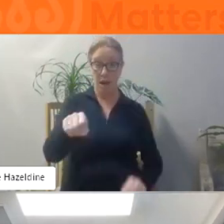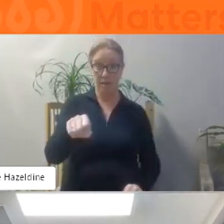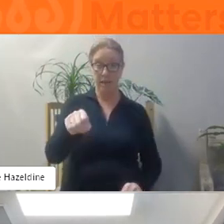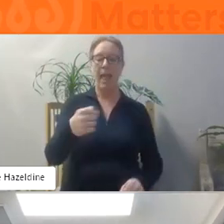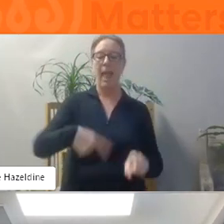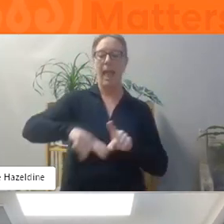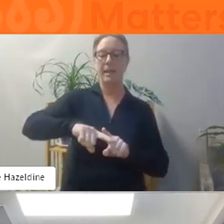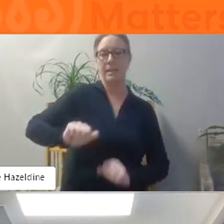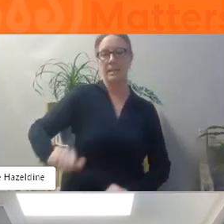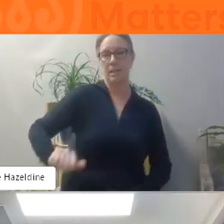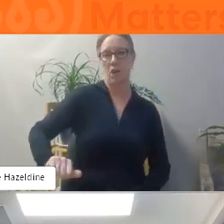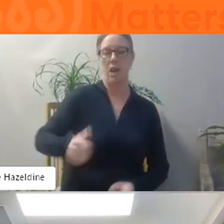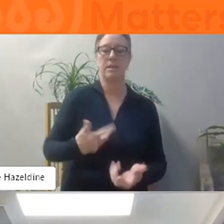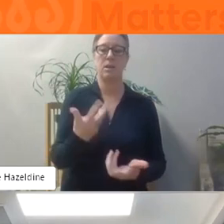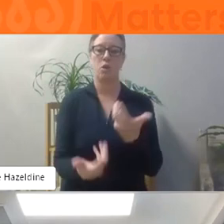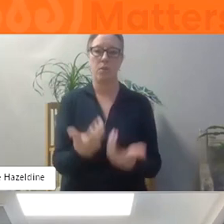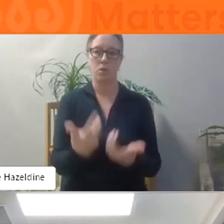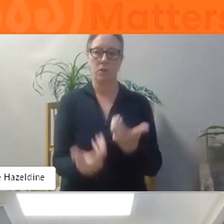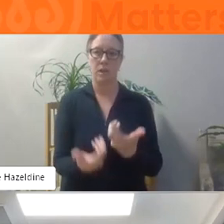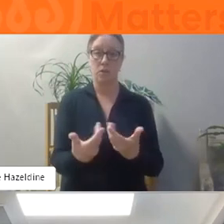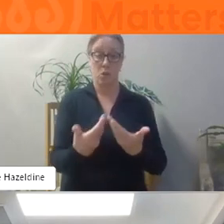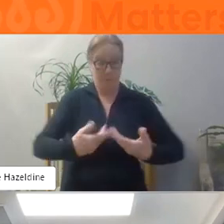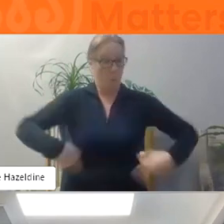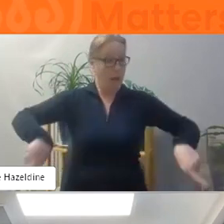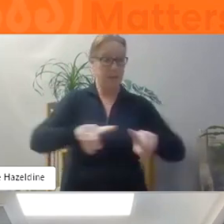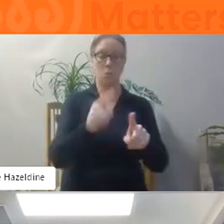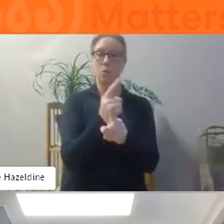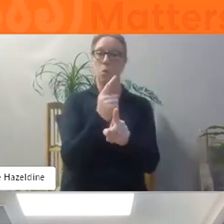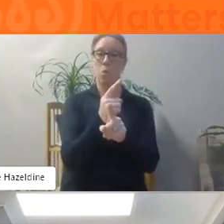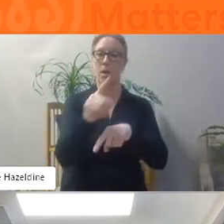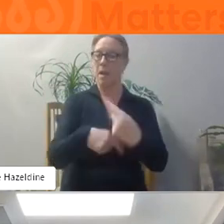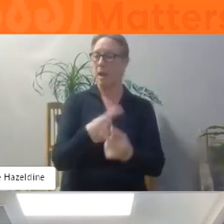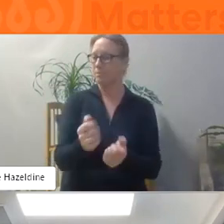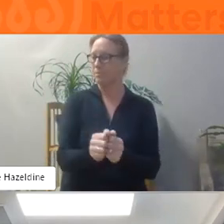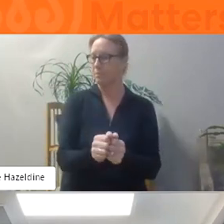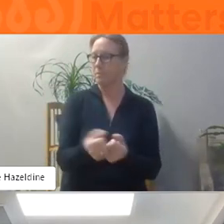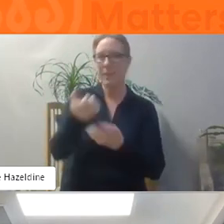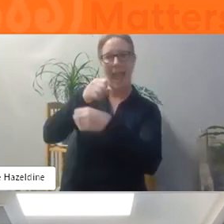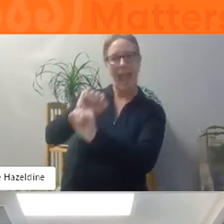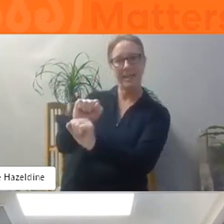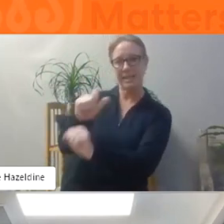the university. So for us we're talking about an anti ableist institution